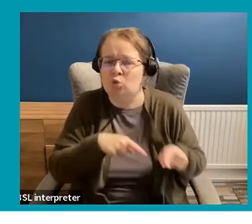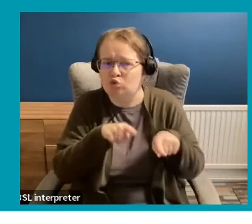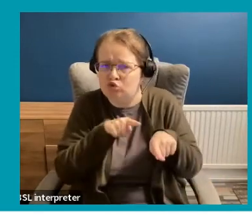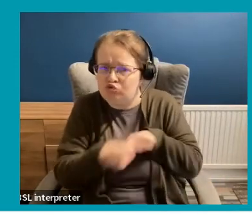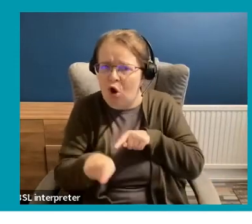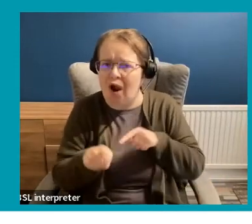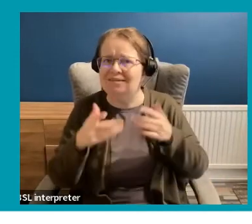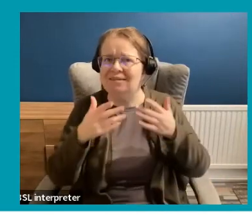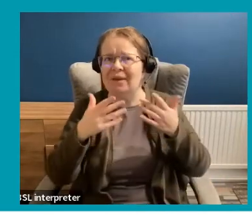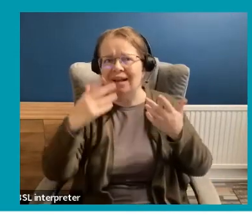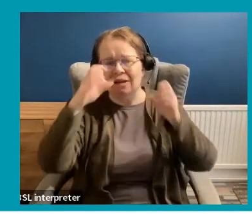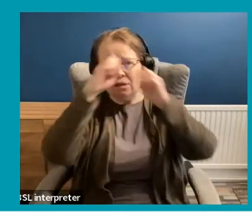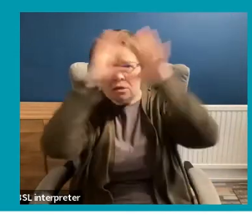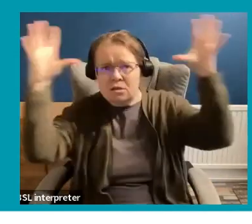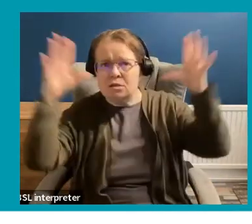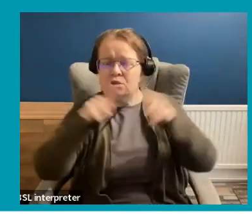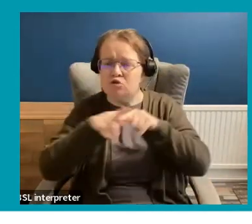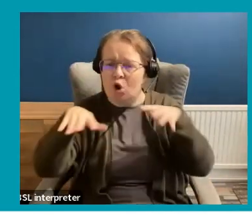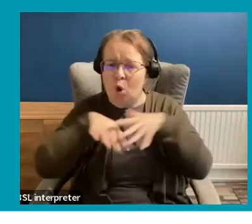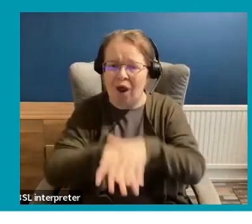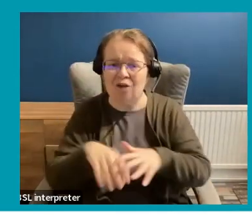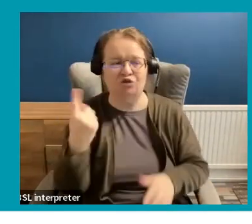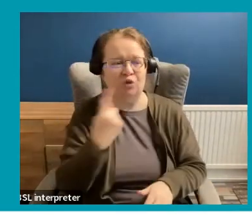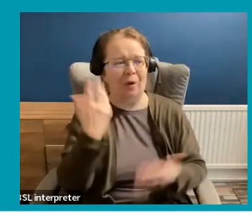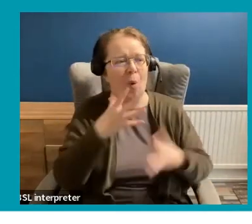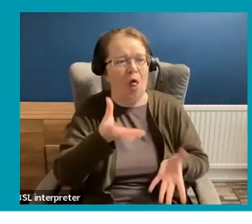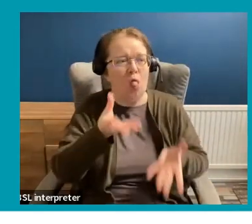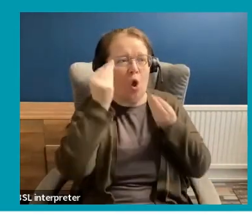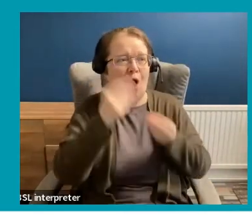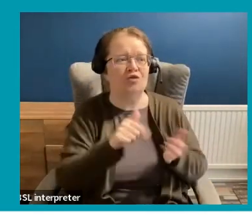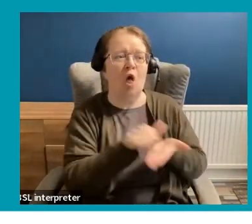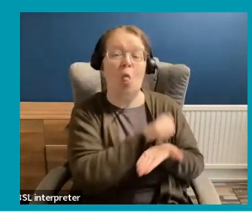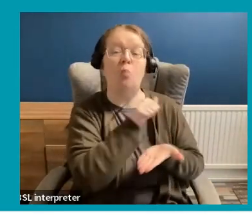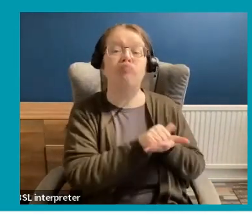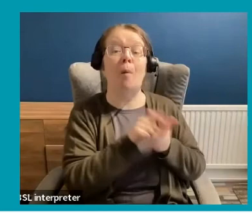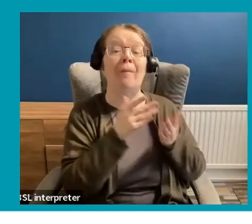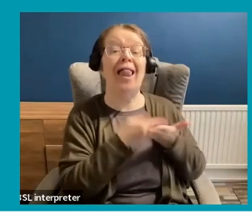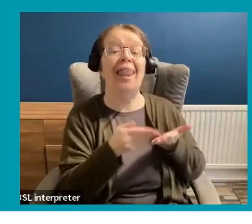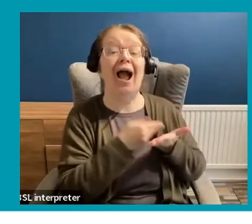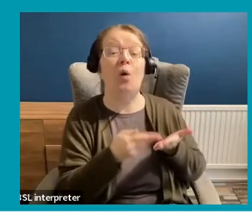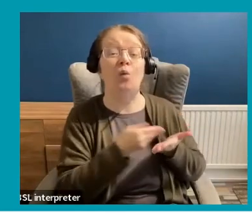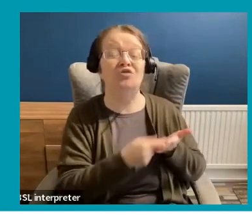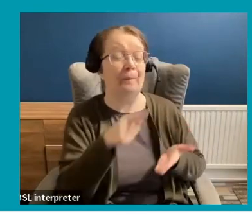inclusive than someone who has learned the language but still is putting barriers in the way.